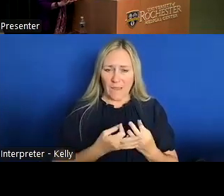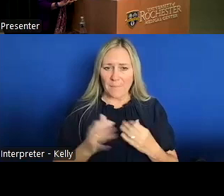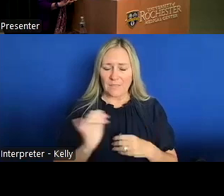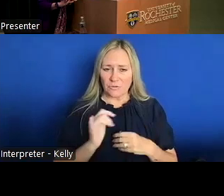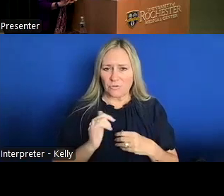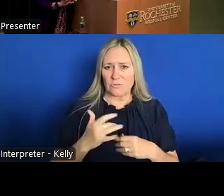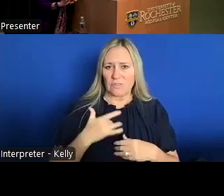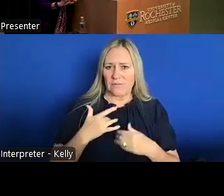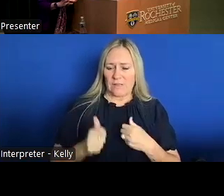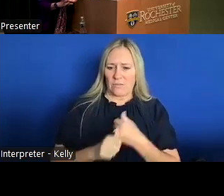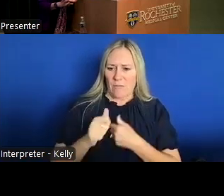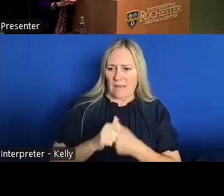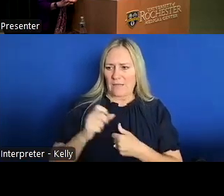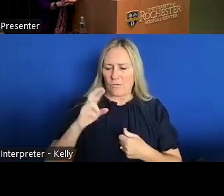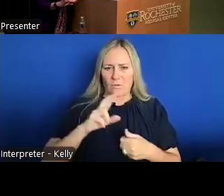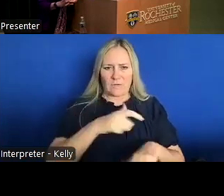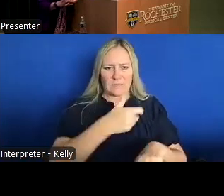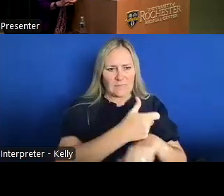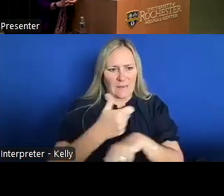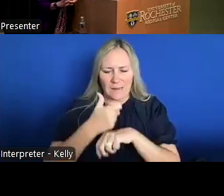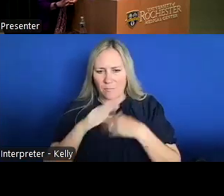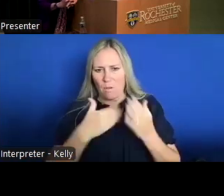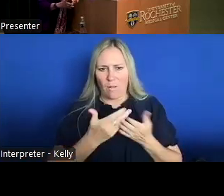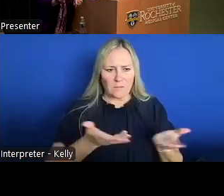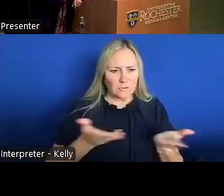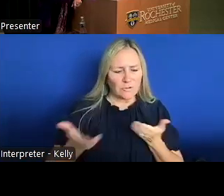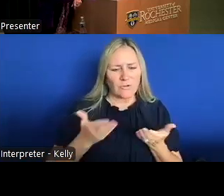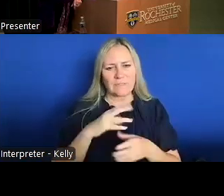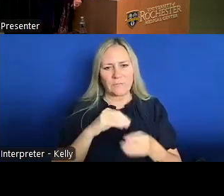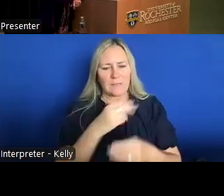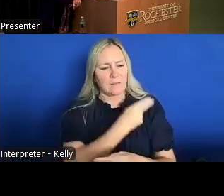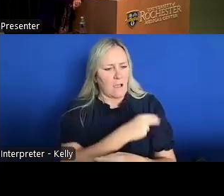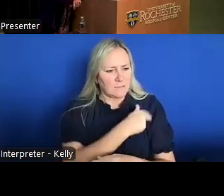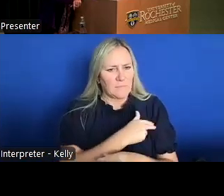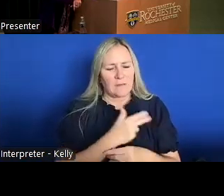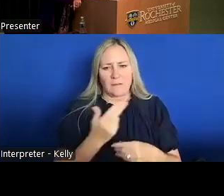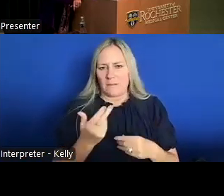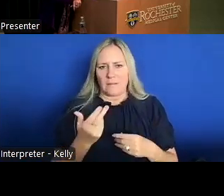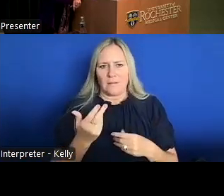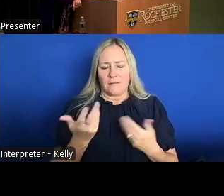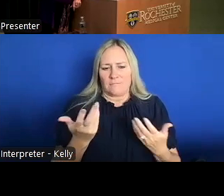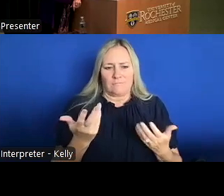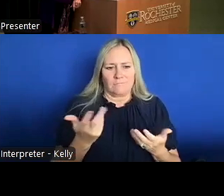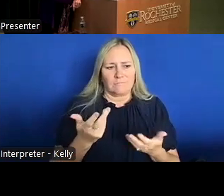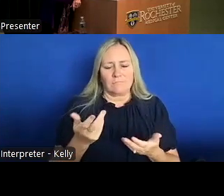reorganizing all the services in the hospital to accommodate people being isolated it was an